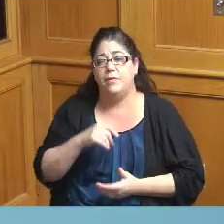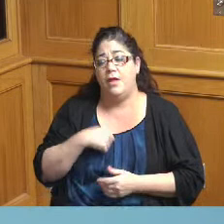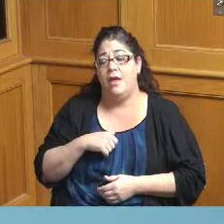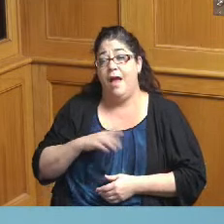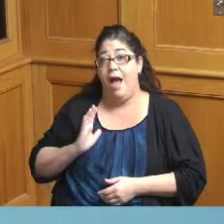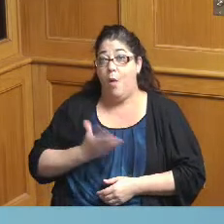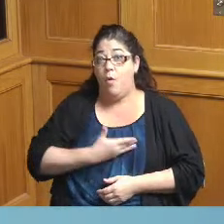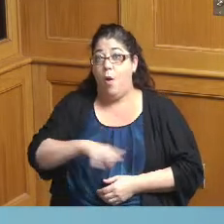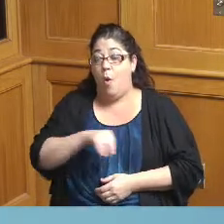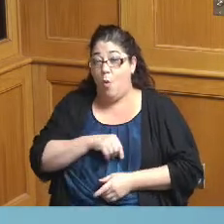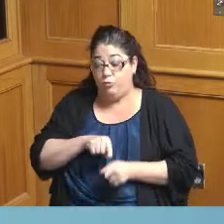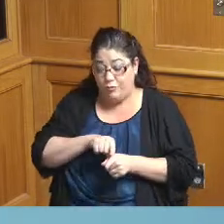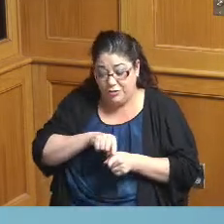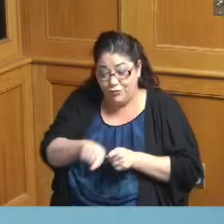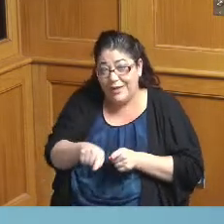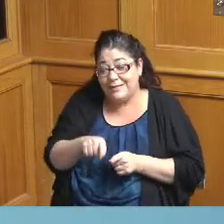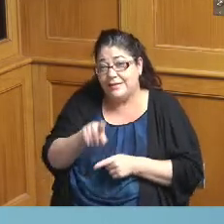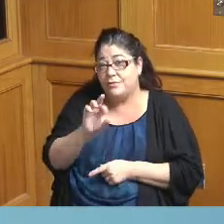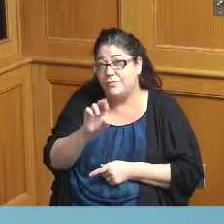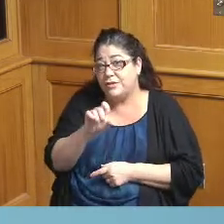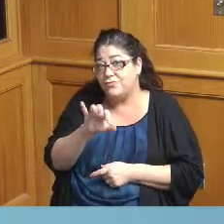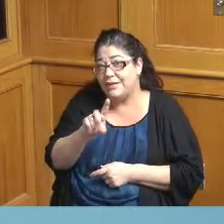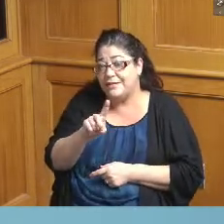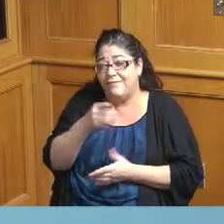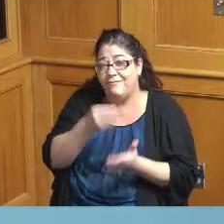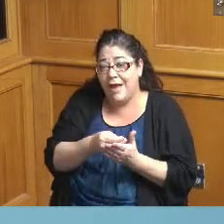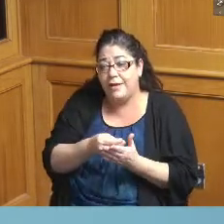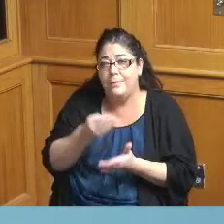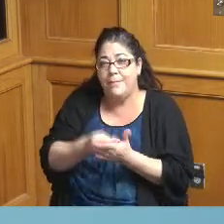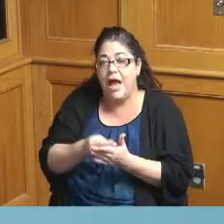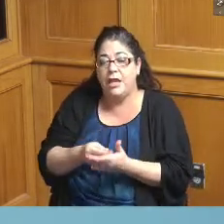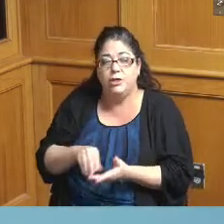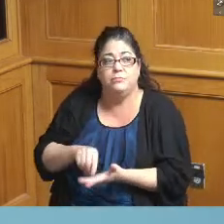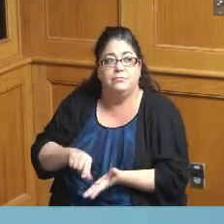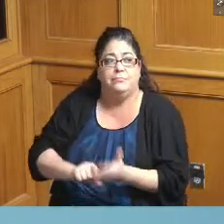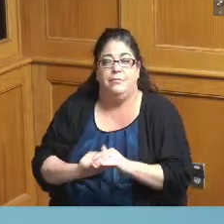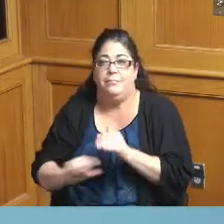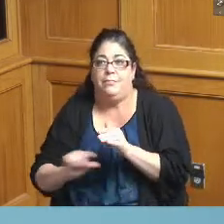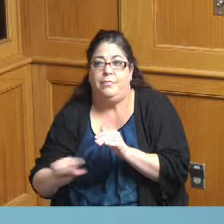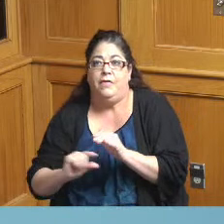own restricted fund money to cover costs not necessary for the for the general fund to cover